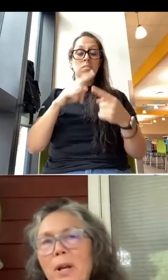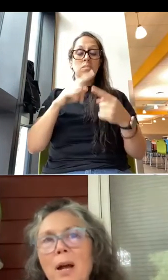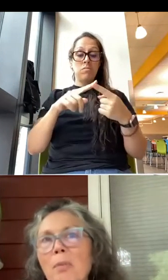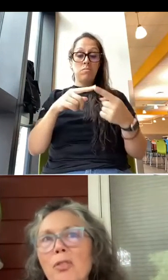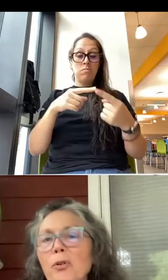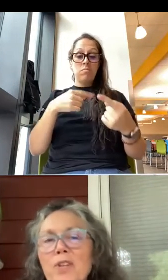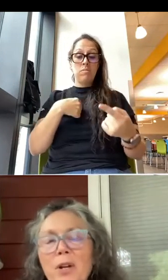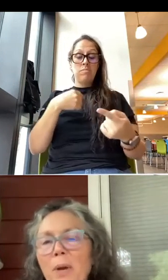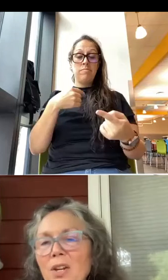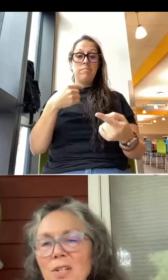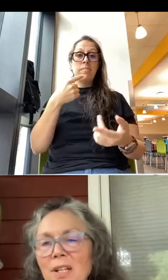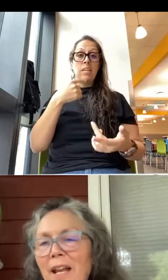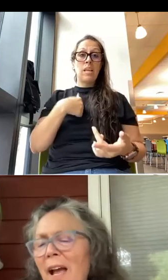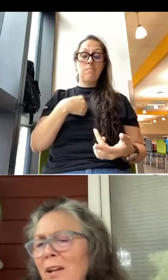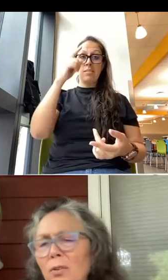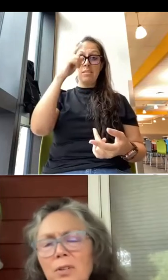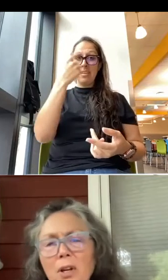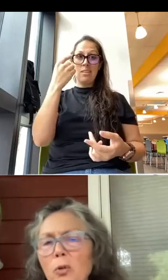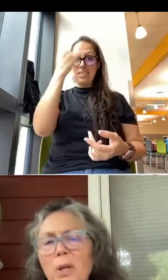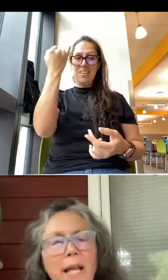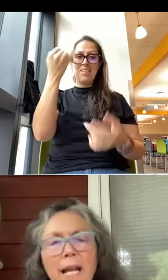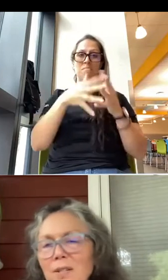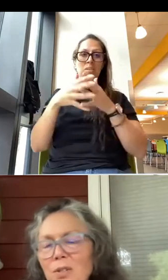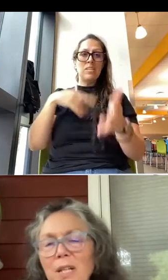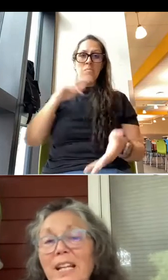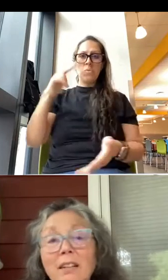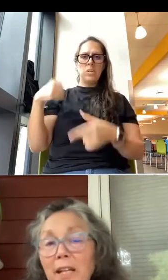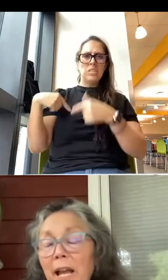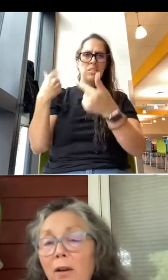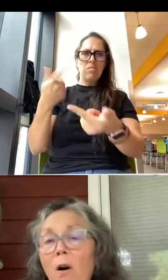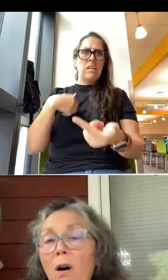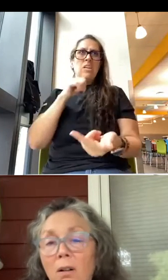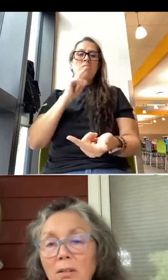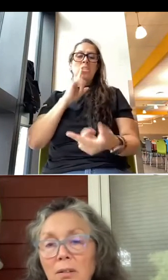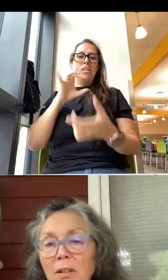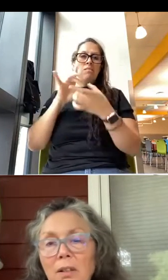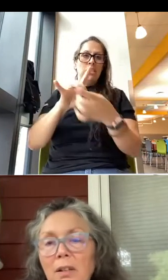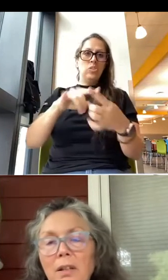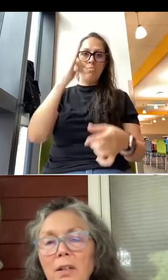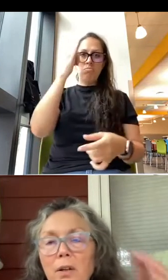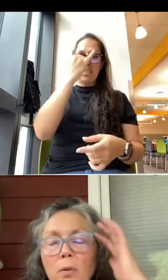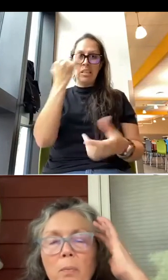but I'm third generation, and I don't relate to italy at all, you know.